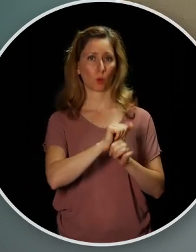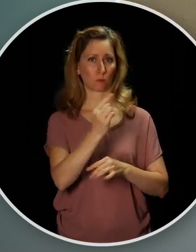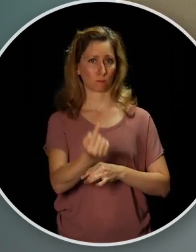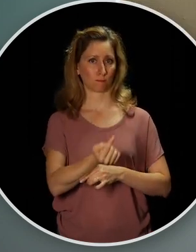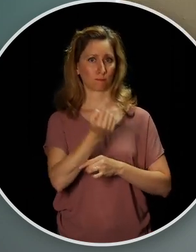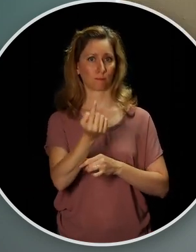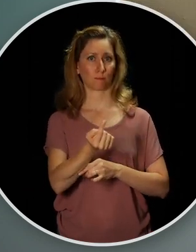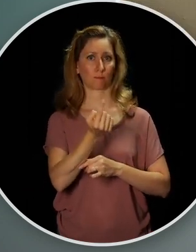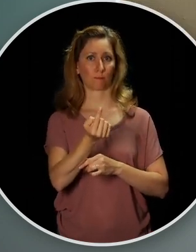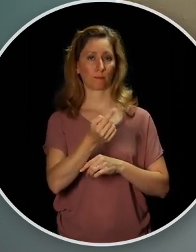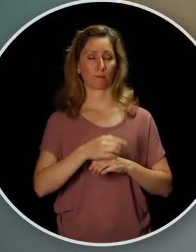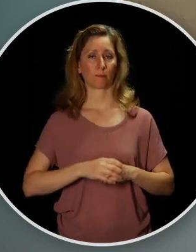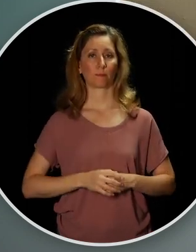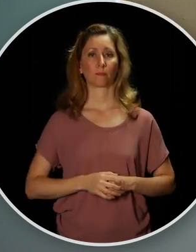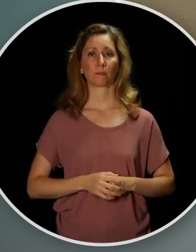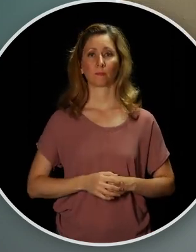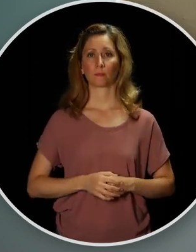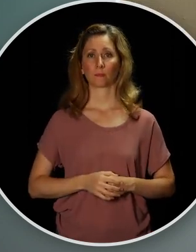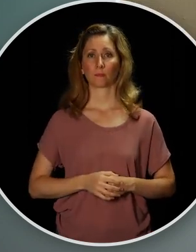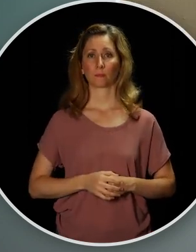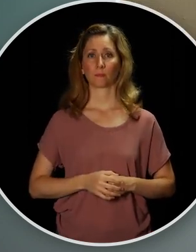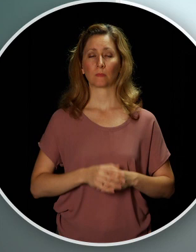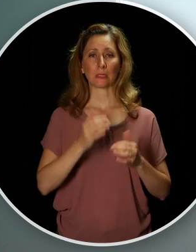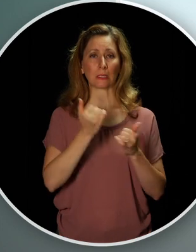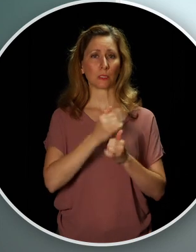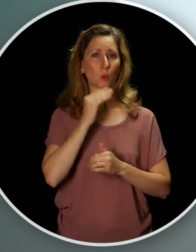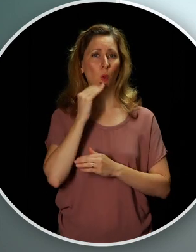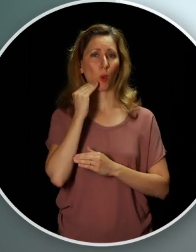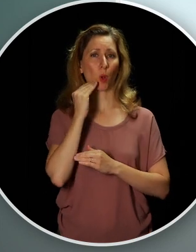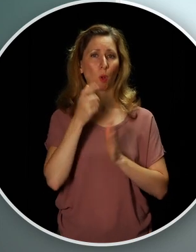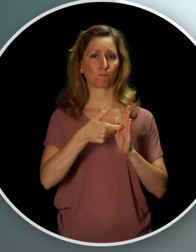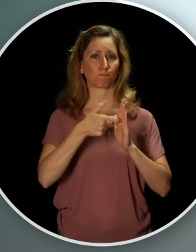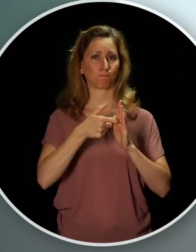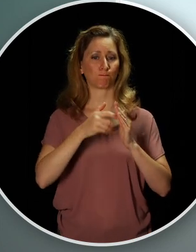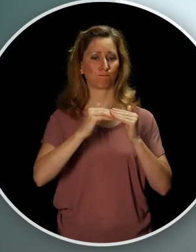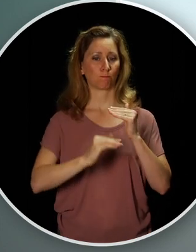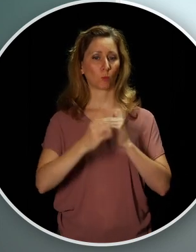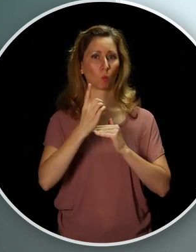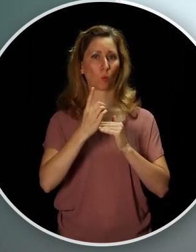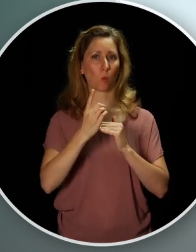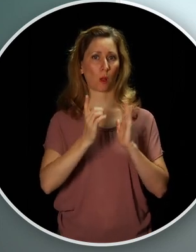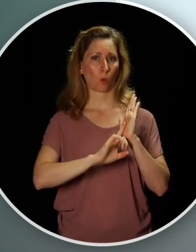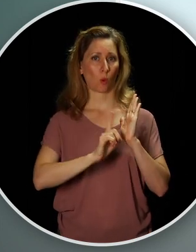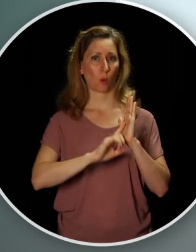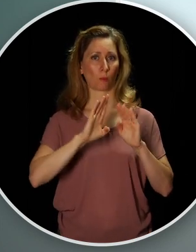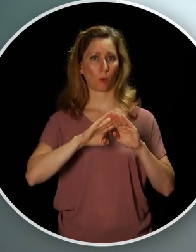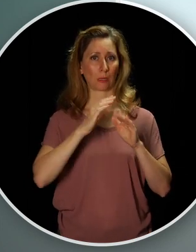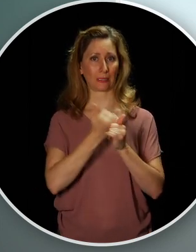(beeping) Every home needs at least one smoke alarm installed on each level.